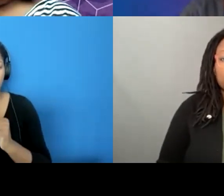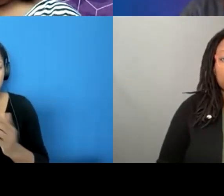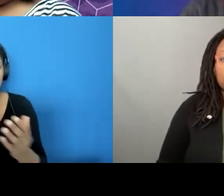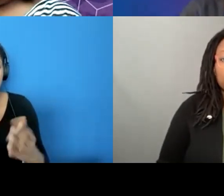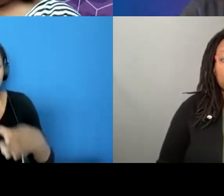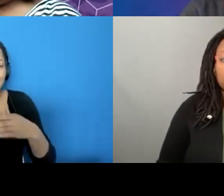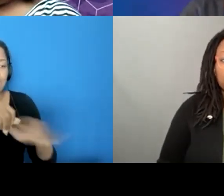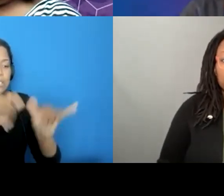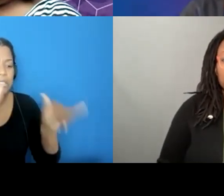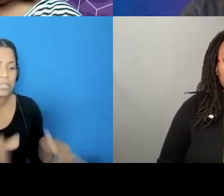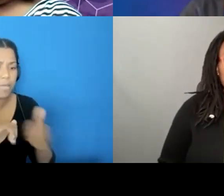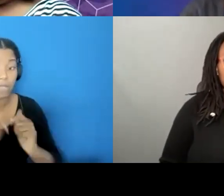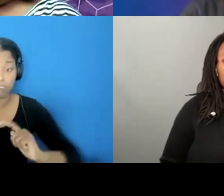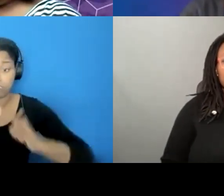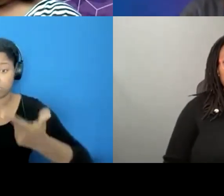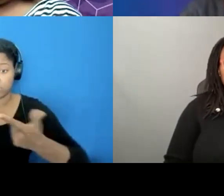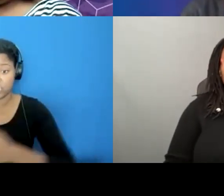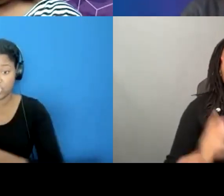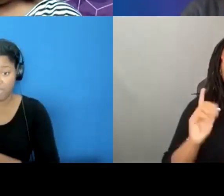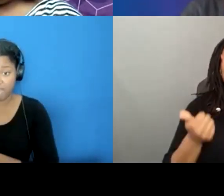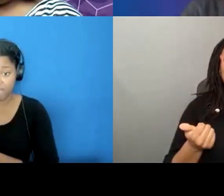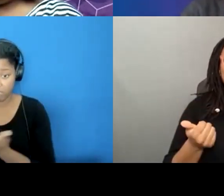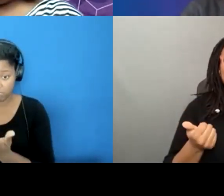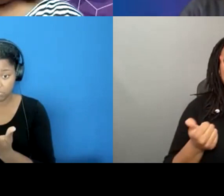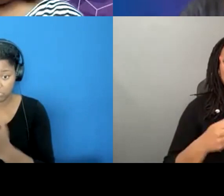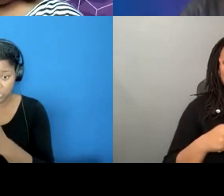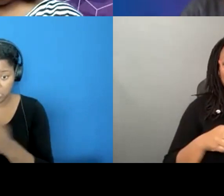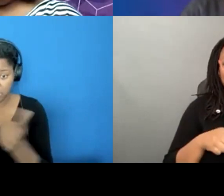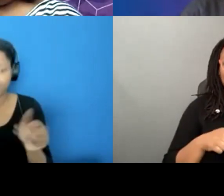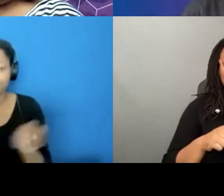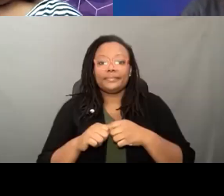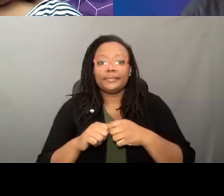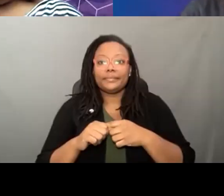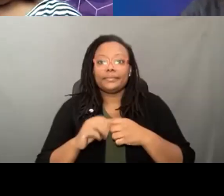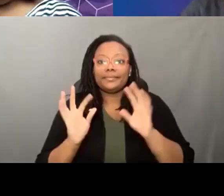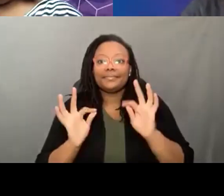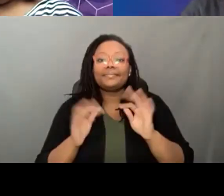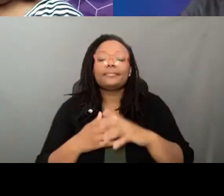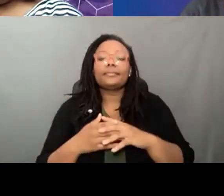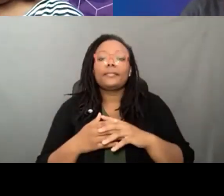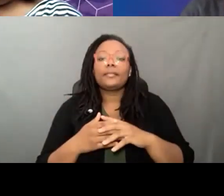So Jeff, maybe you want to start off with that one. Jeff Vieceli: Okay, I can answer that one.